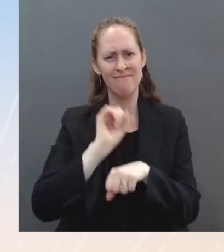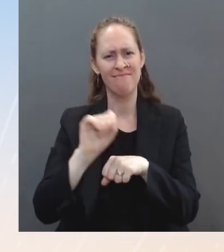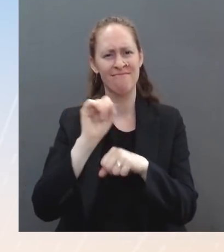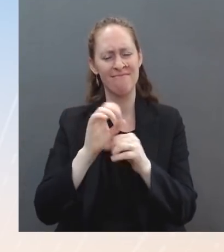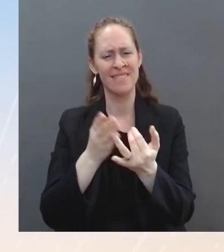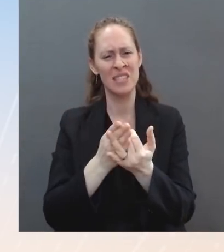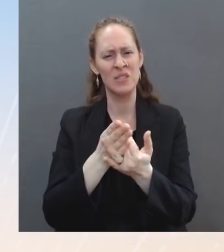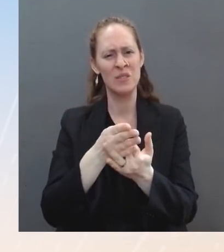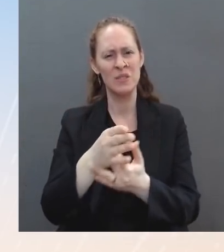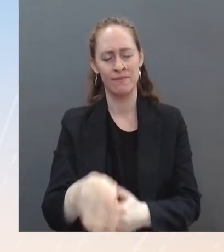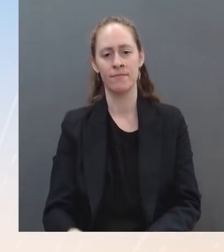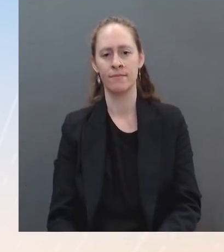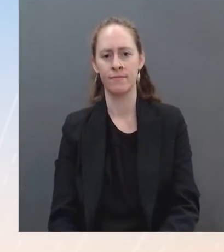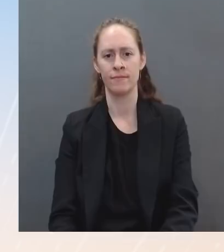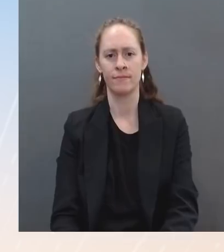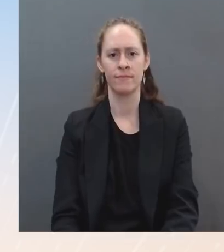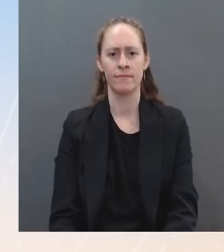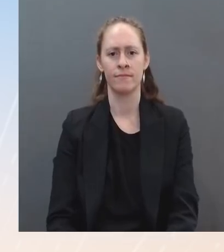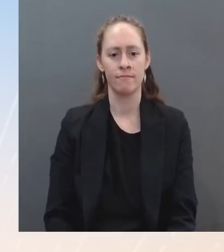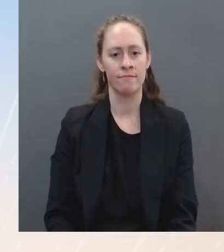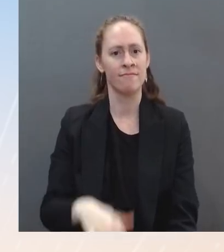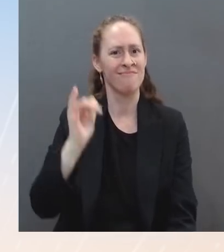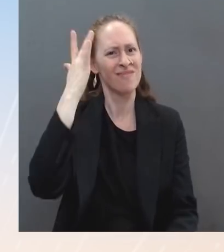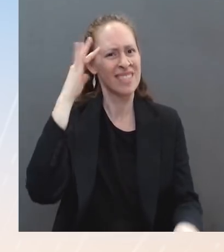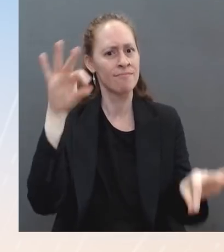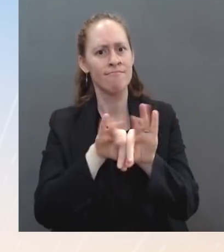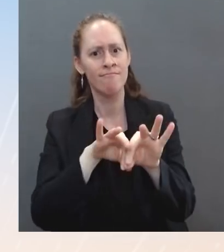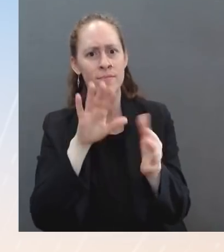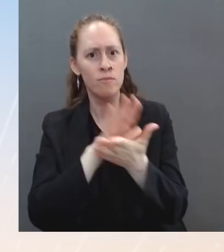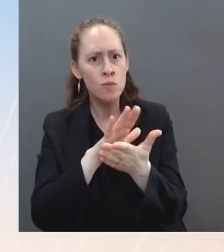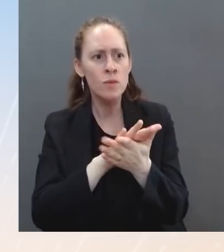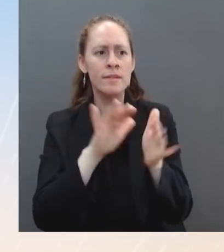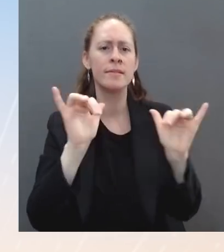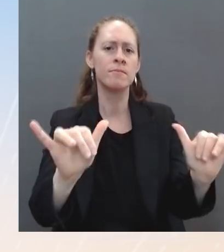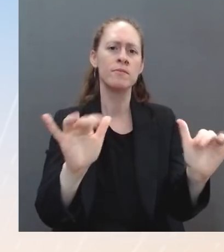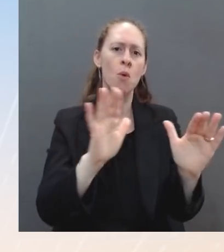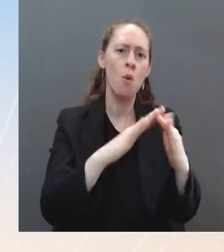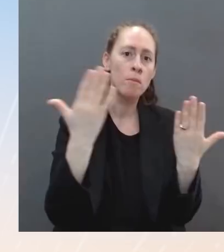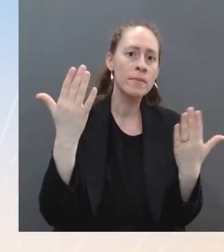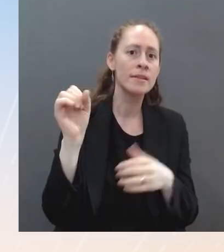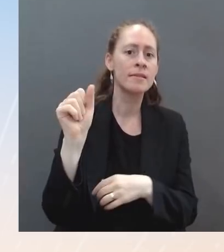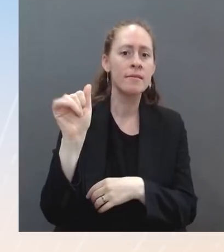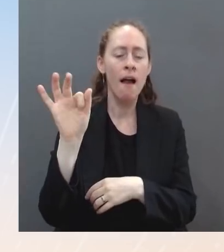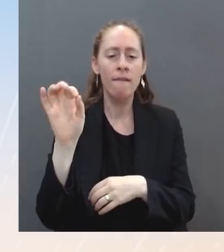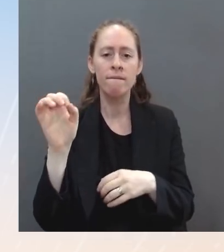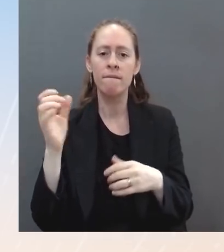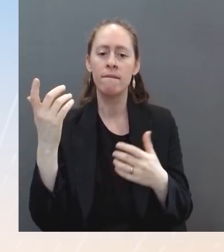and secure much-needed resources through the American Rescue Plan to address youth mental health -- a bill which every single Republican,